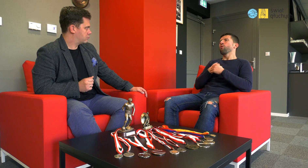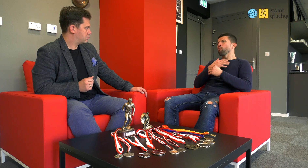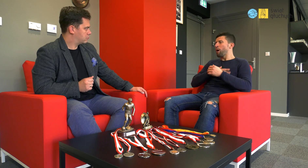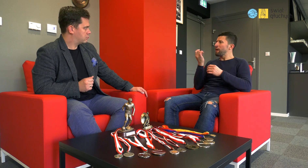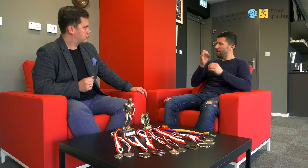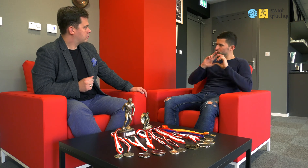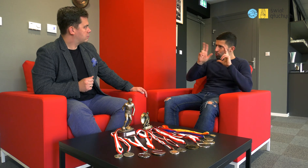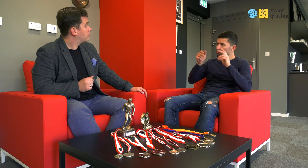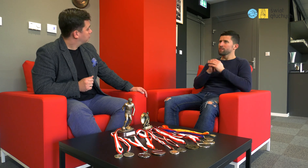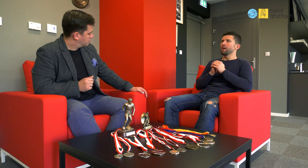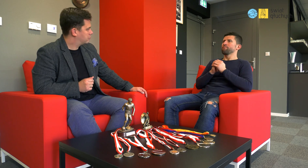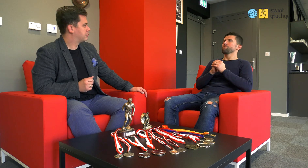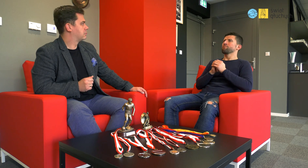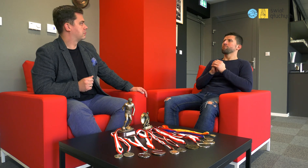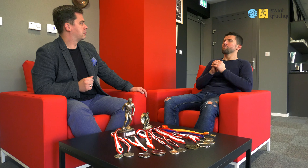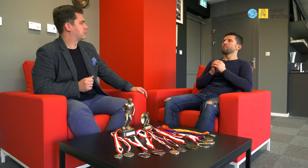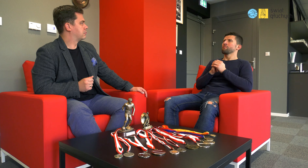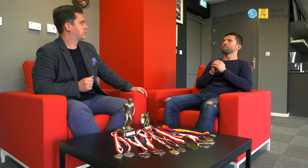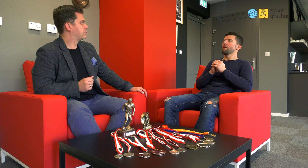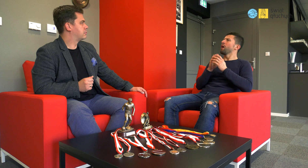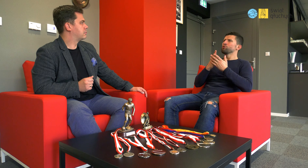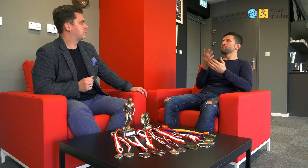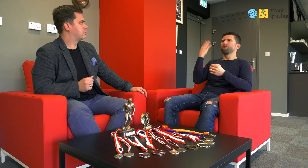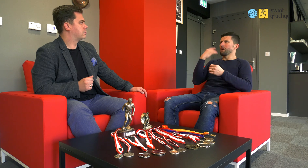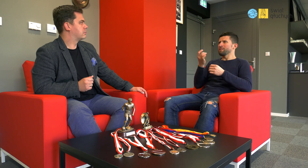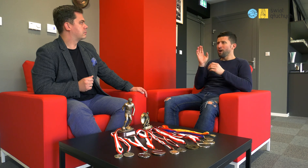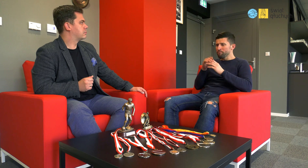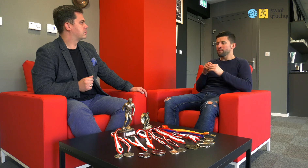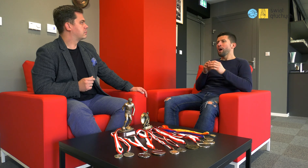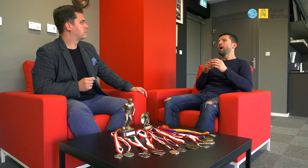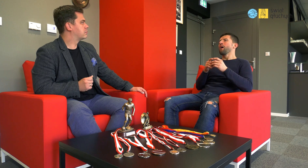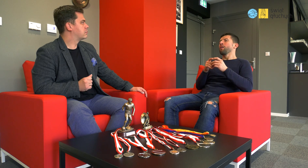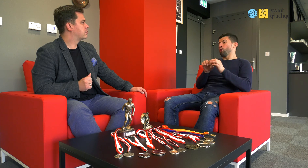I like to play volleyball. It's been a long time since I played.